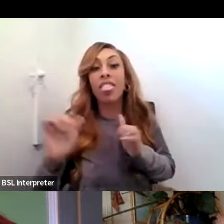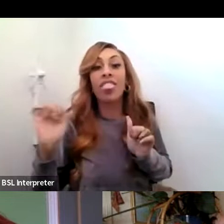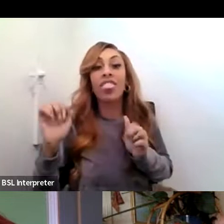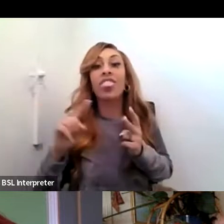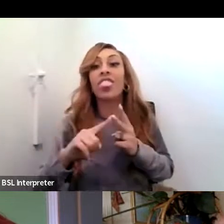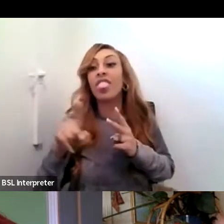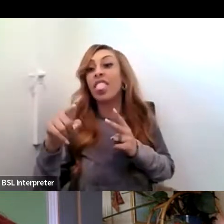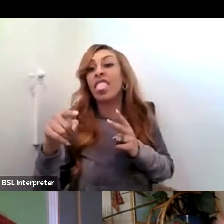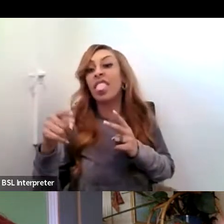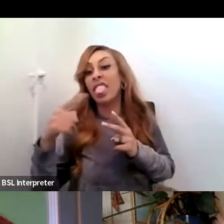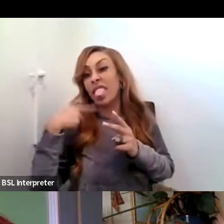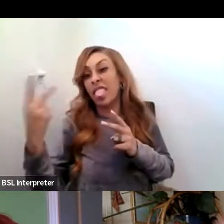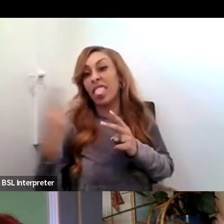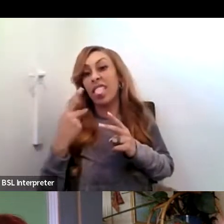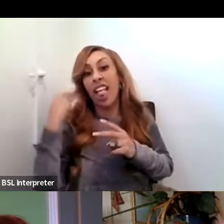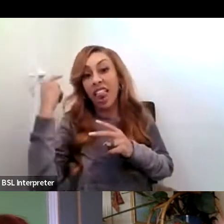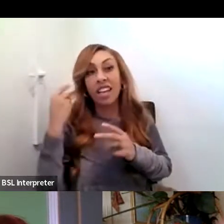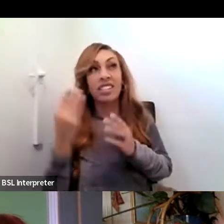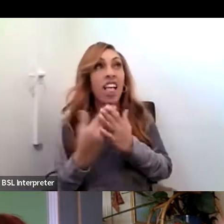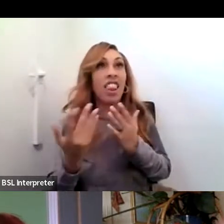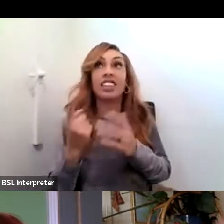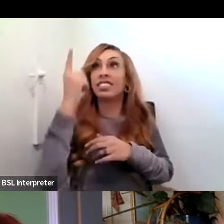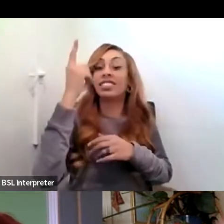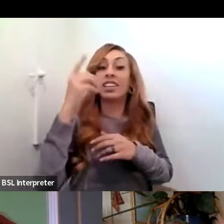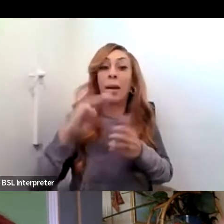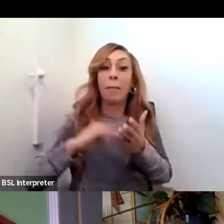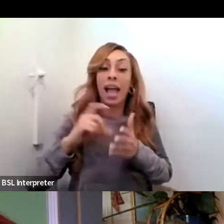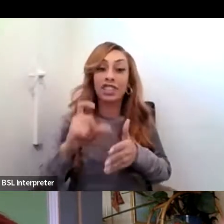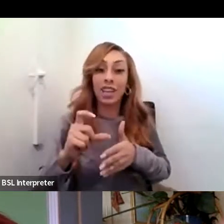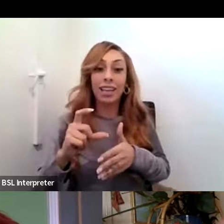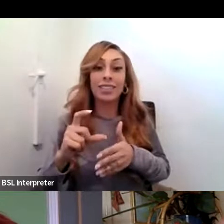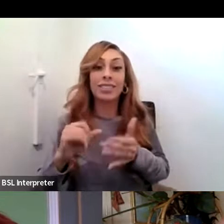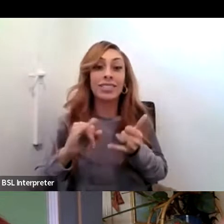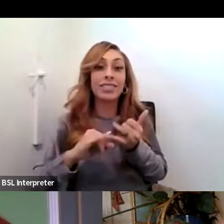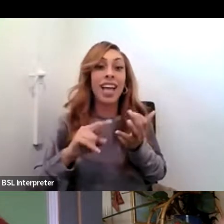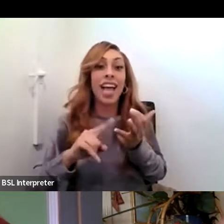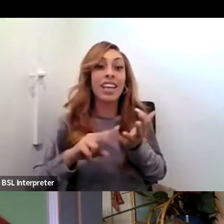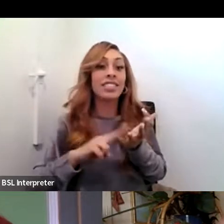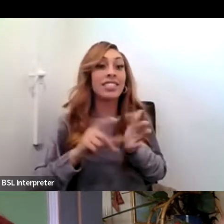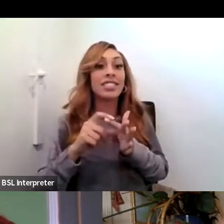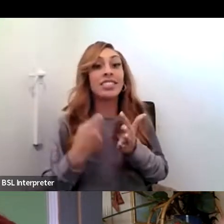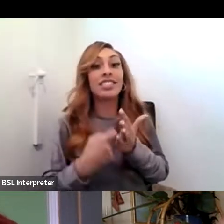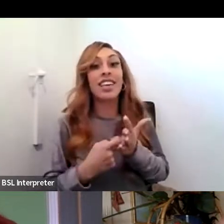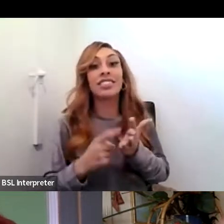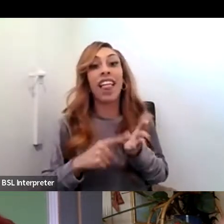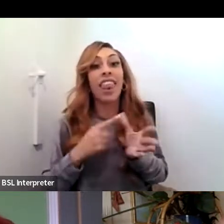a lot of them were in Manchester, and Sunderland, we were all able to work together, on Mystery Trip.